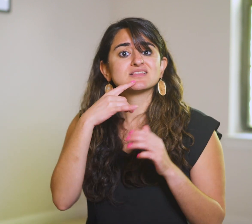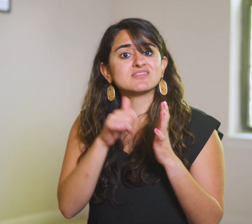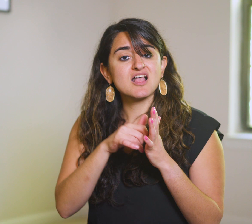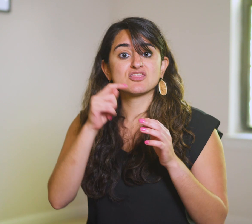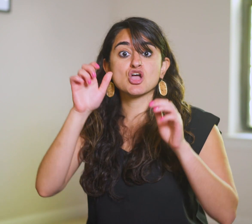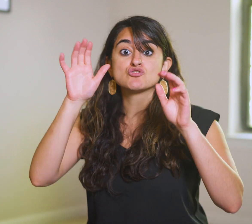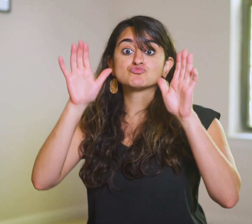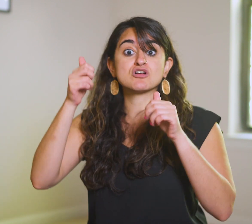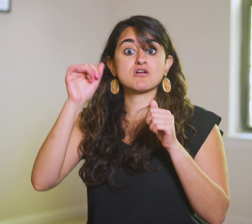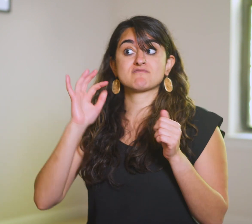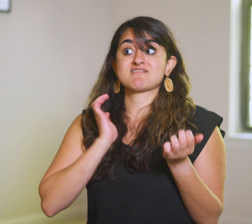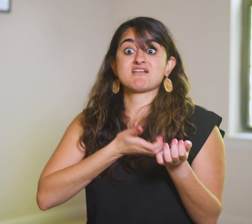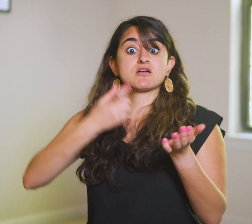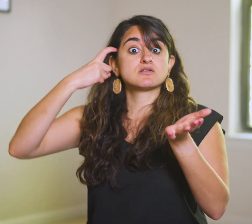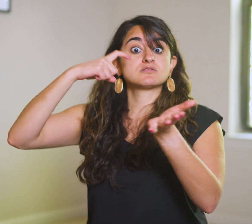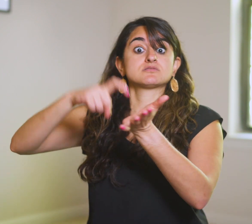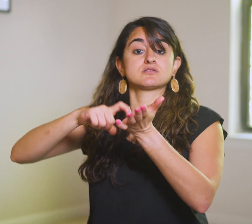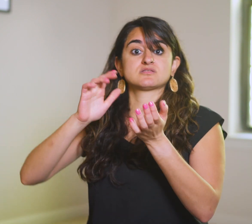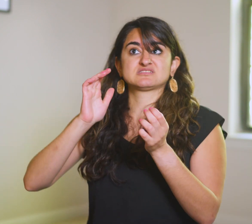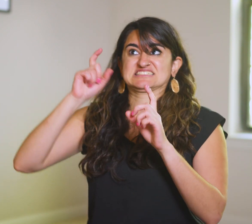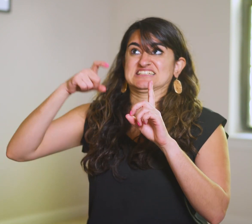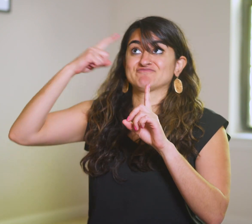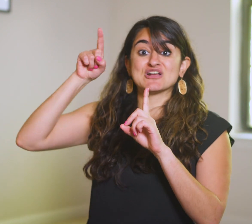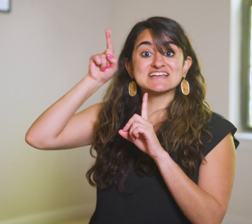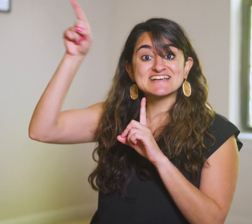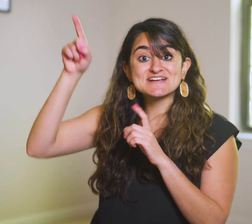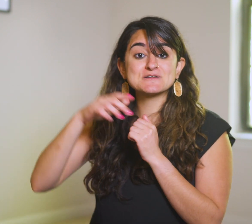and says the greater our awareness of our need for Him,